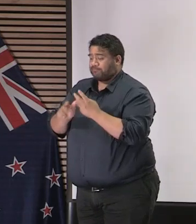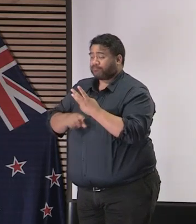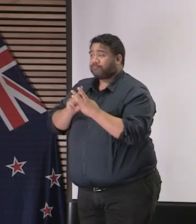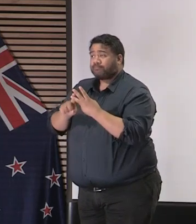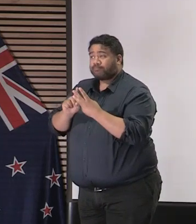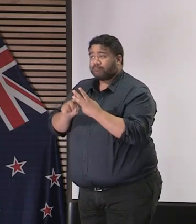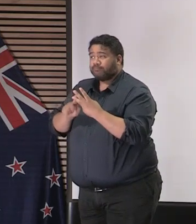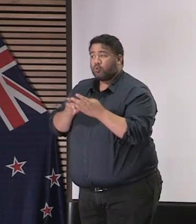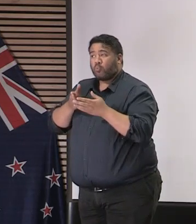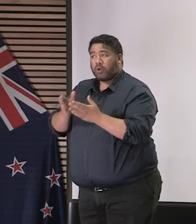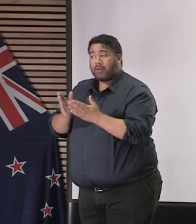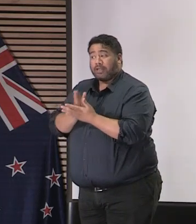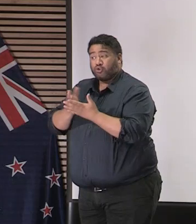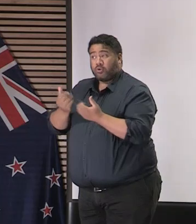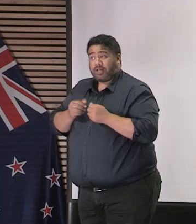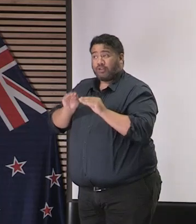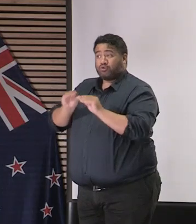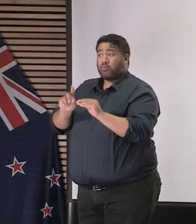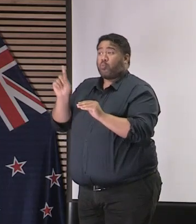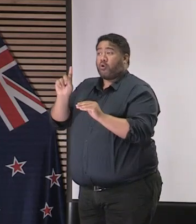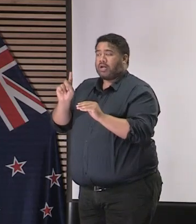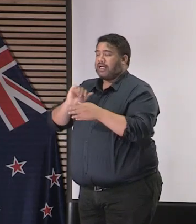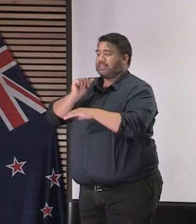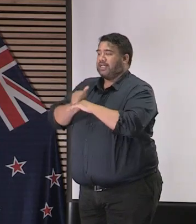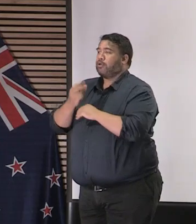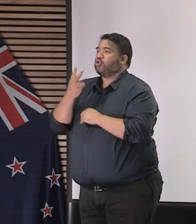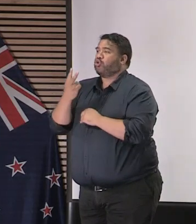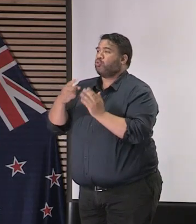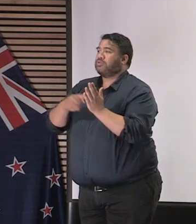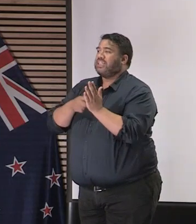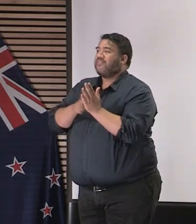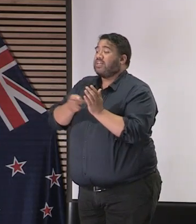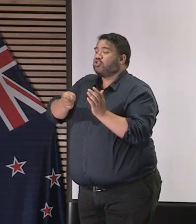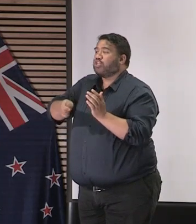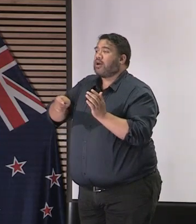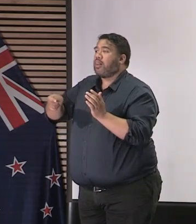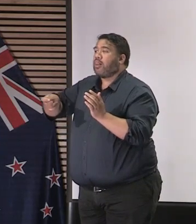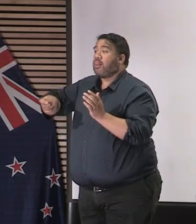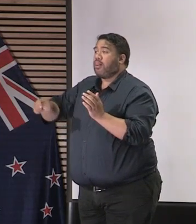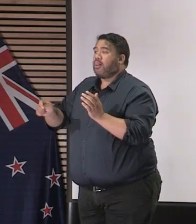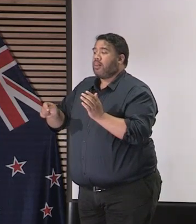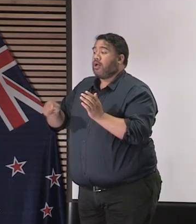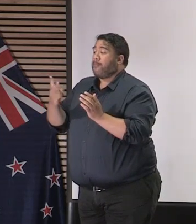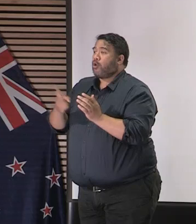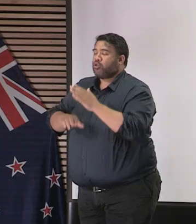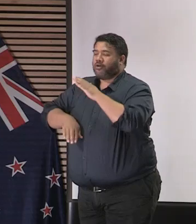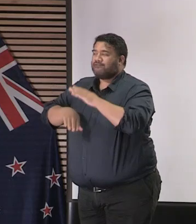groups and different year levels. Third we have almost